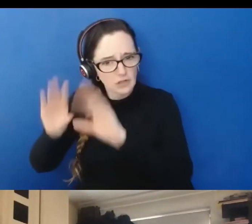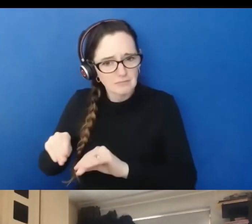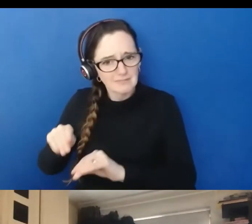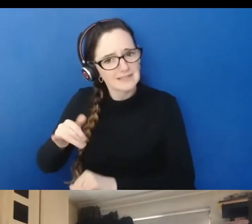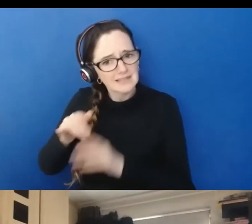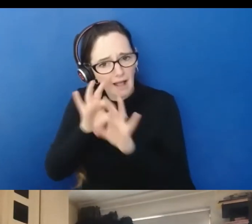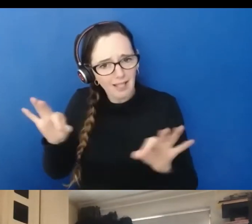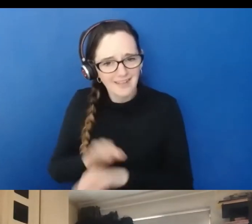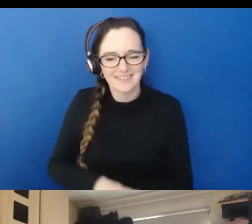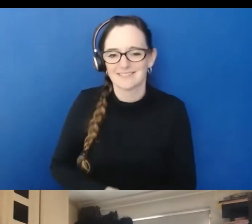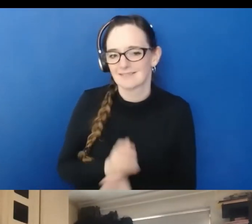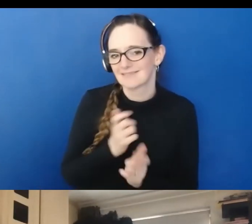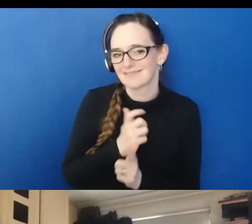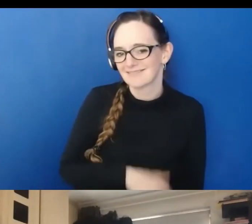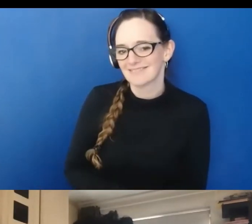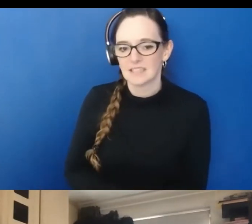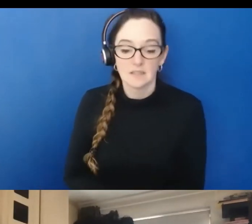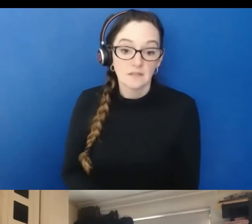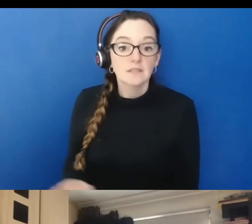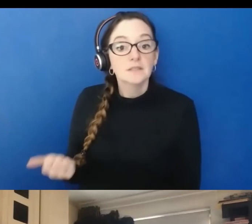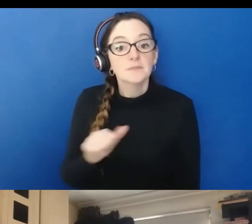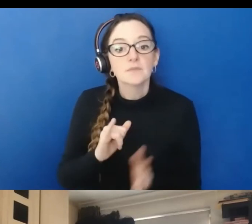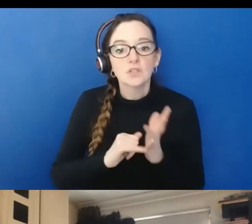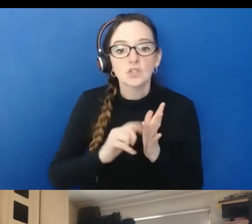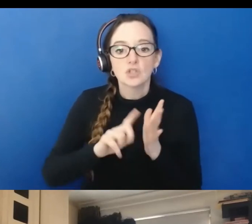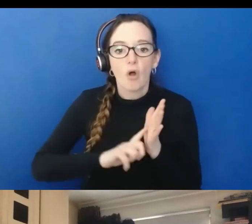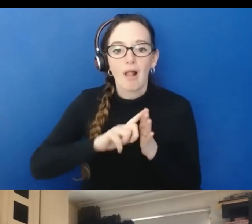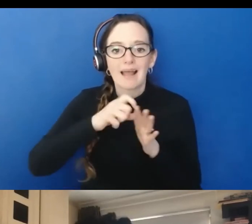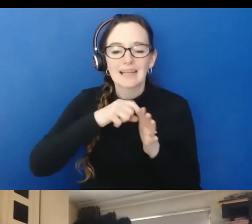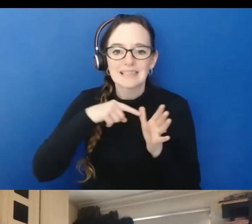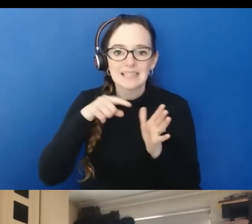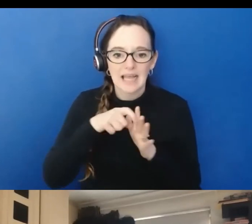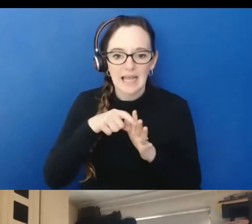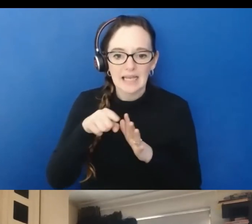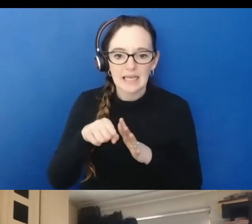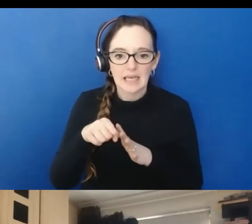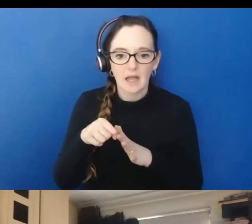Yes, I mean yes, I'm going to share website because it s everything that